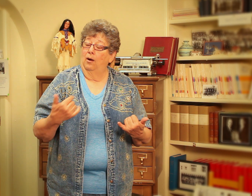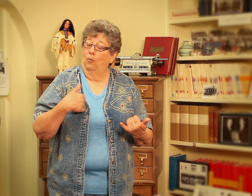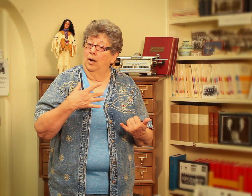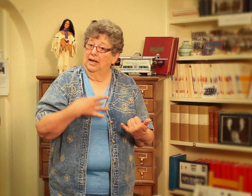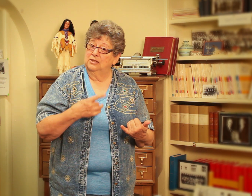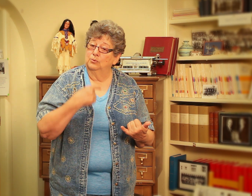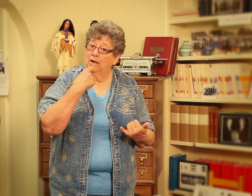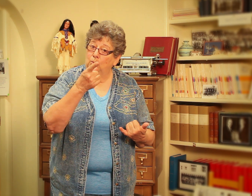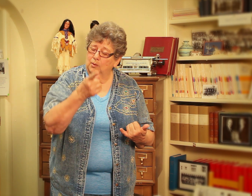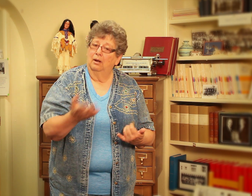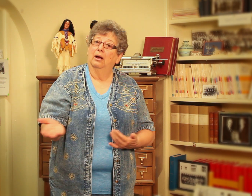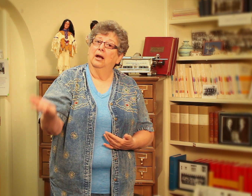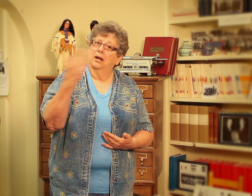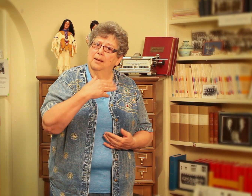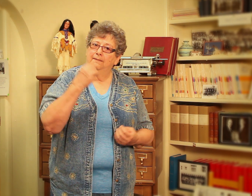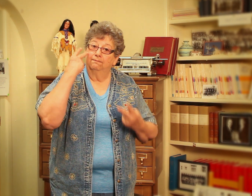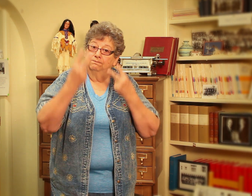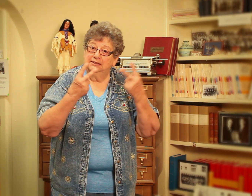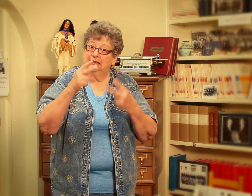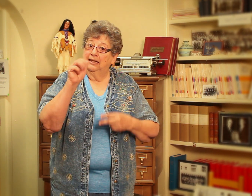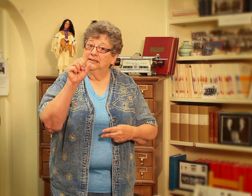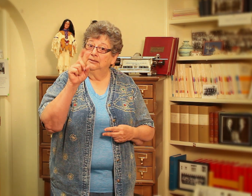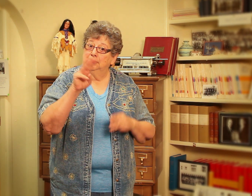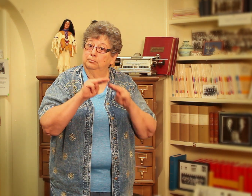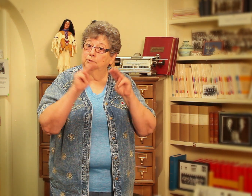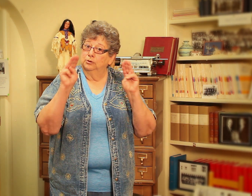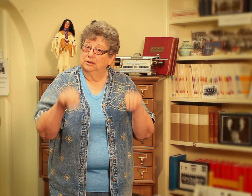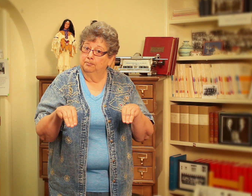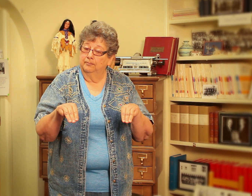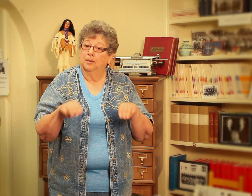I would now like to invite you to please come and visit the ASDB Museum.